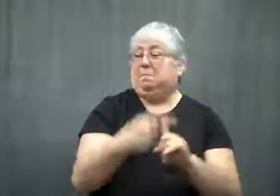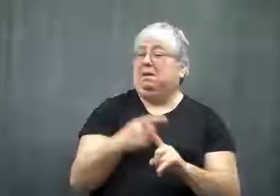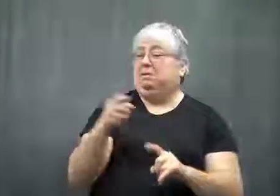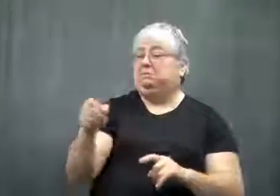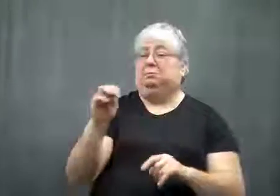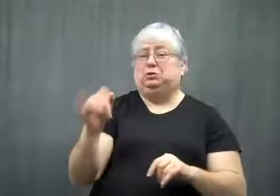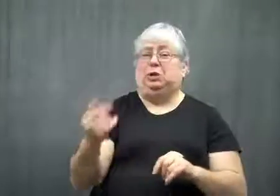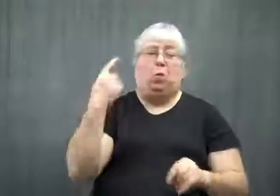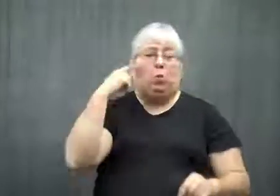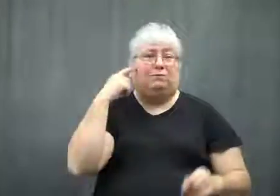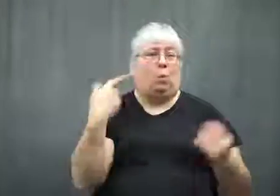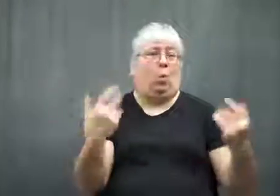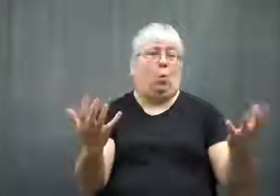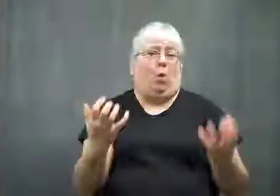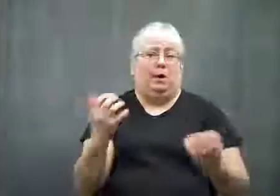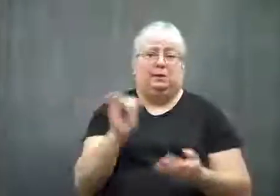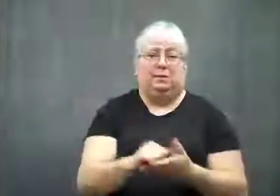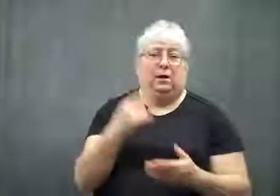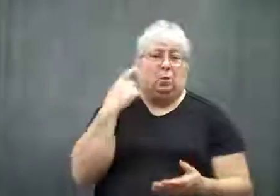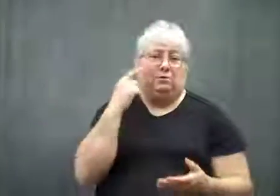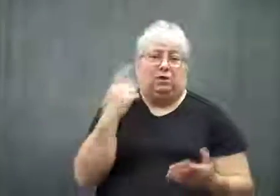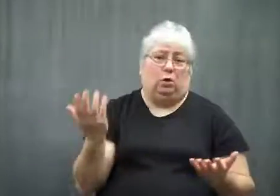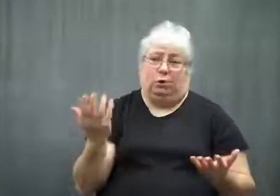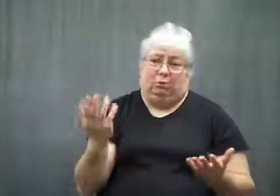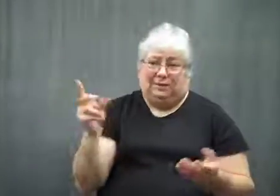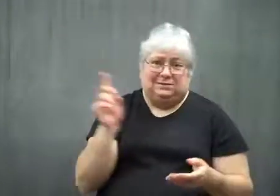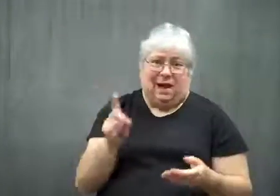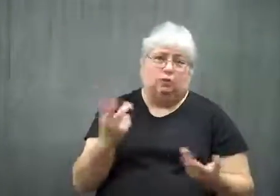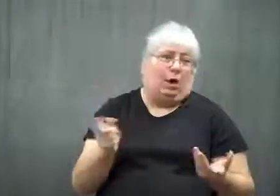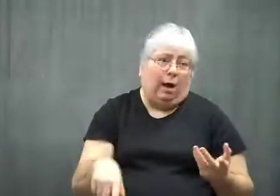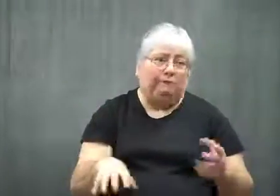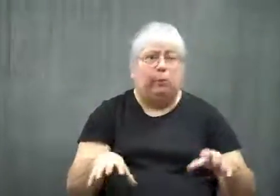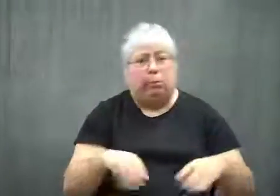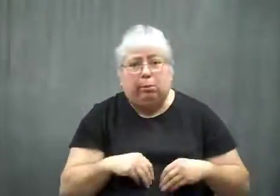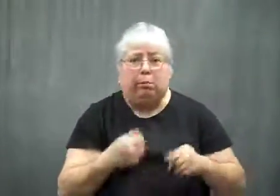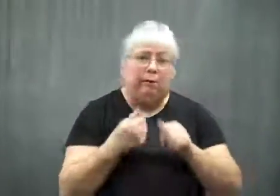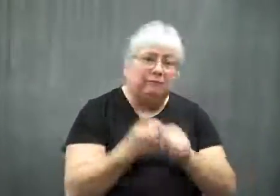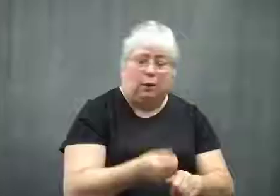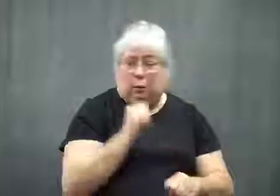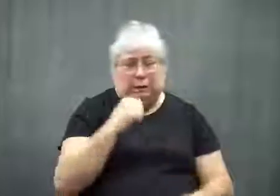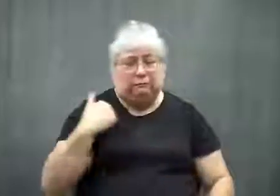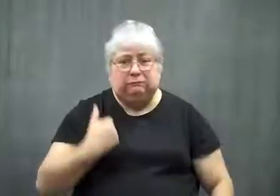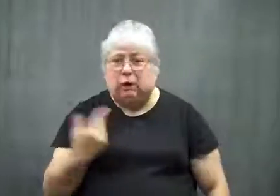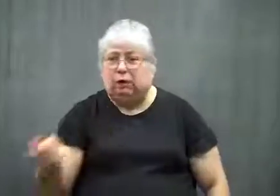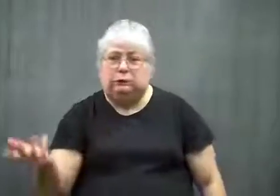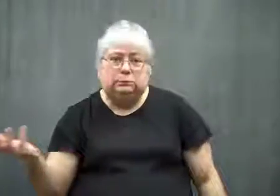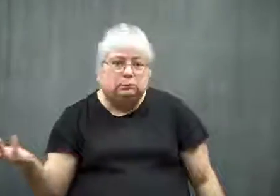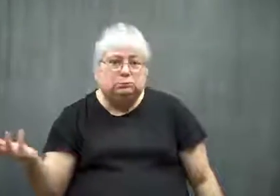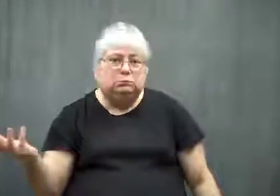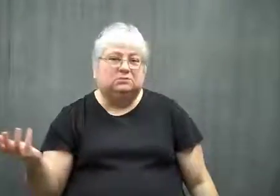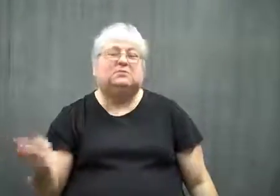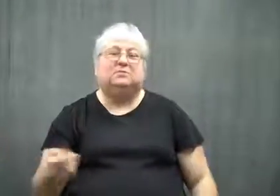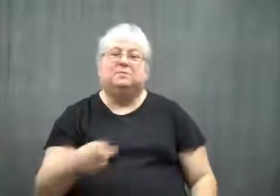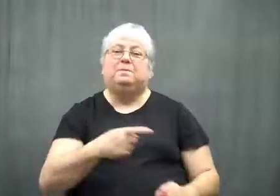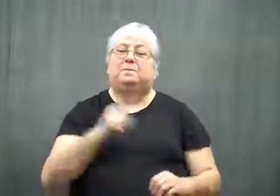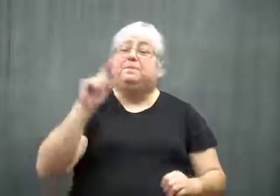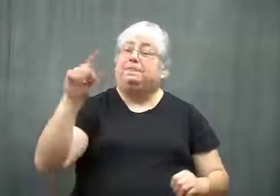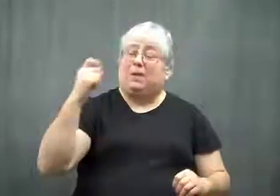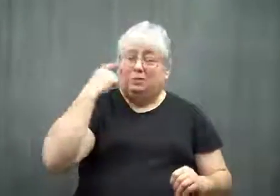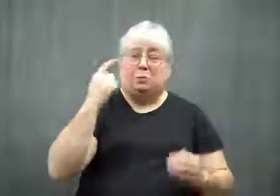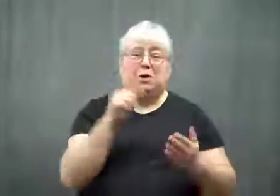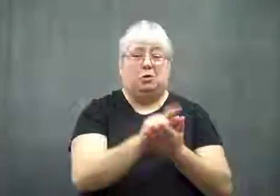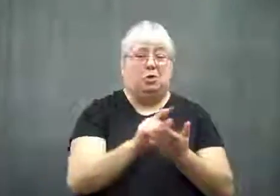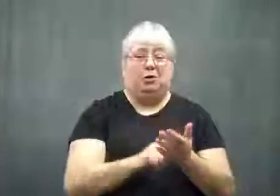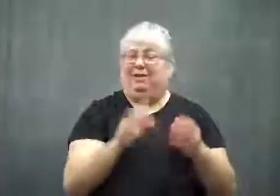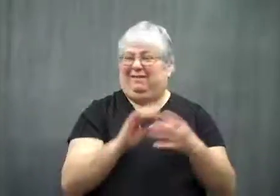They also claimed it was not Murray's fault because he had to accede to Jackson's wishes.